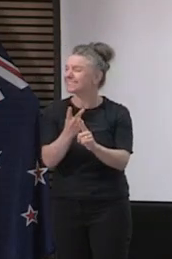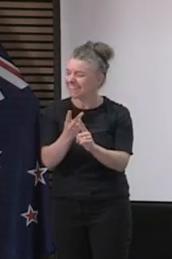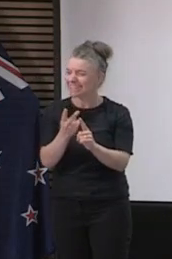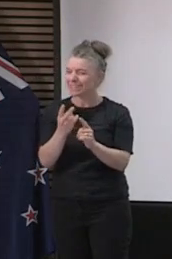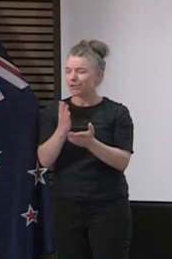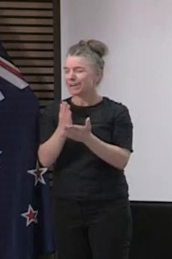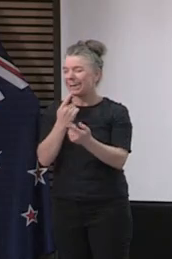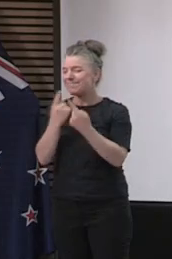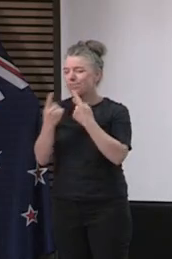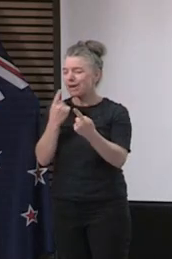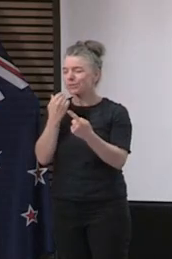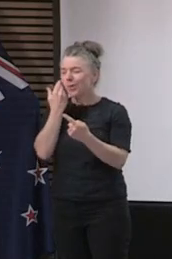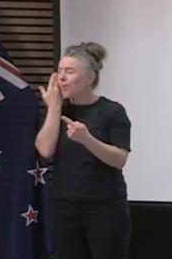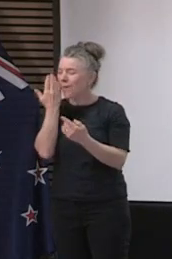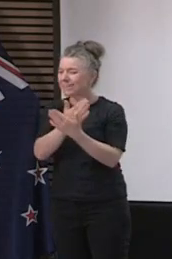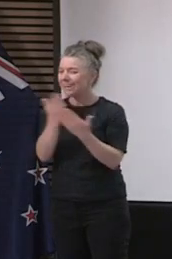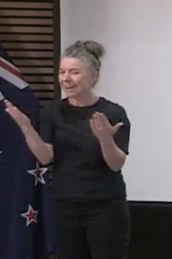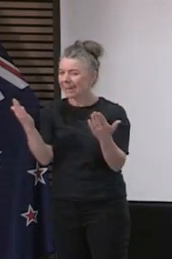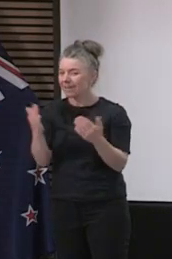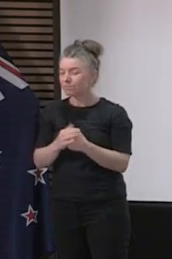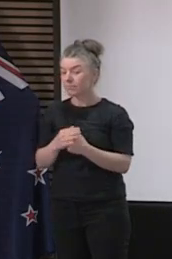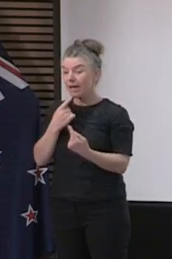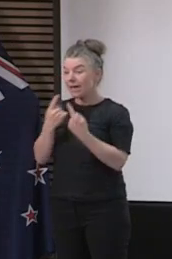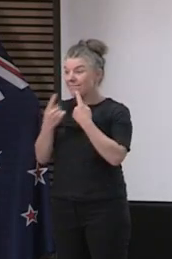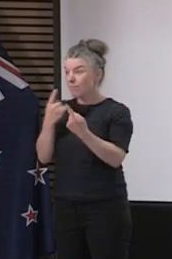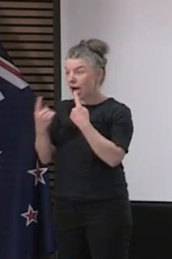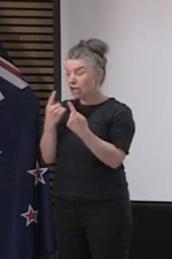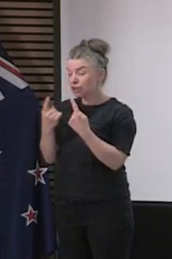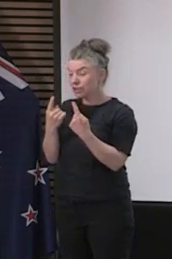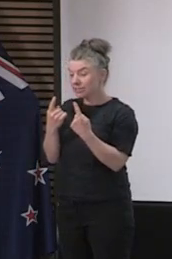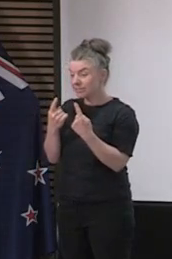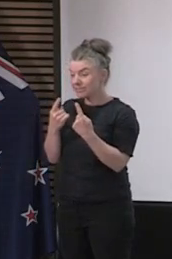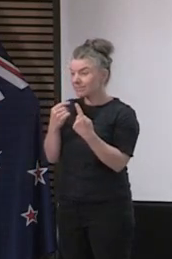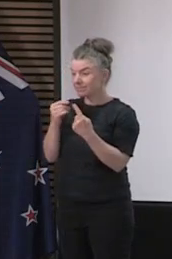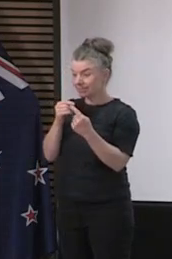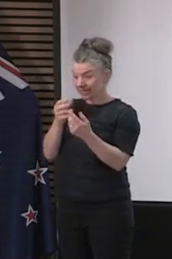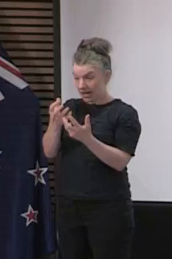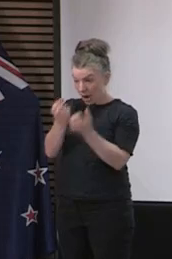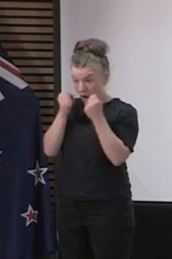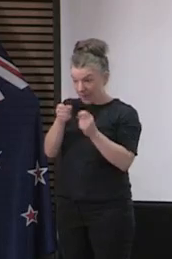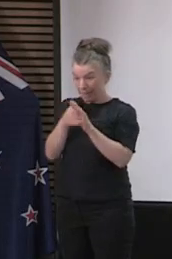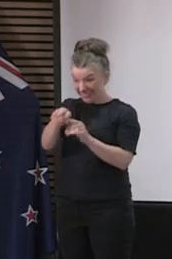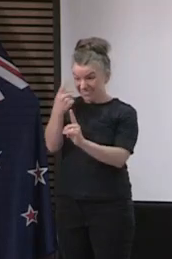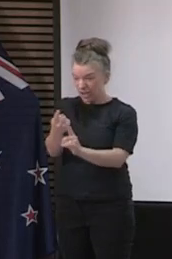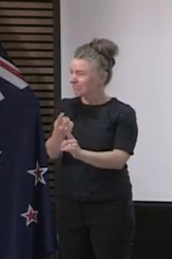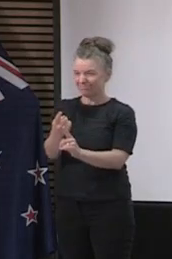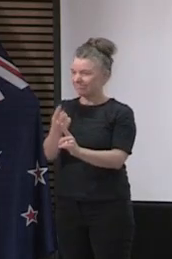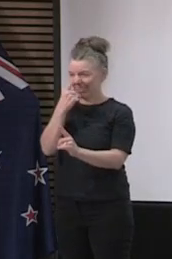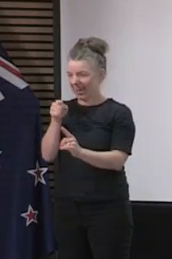is just important to keep some of that in mind. It's not - it's not necessarily always a linear process. Sometimes